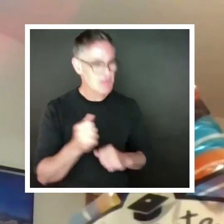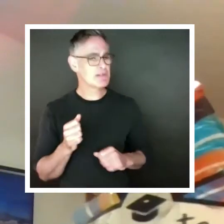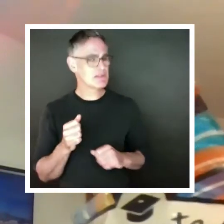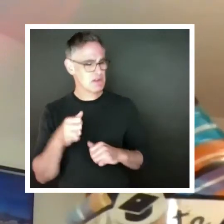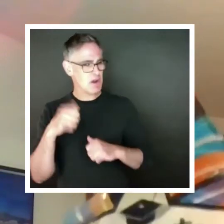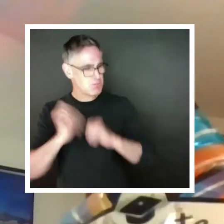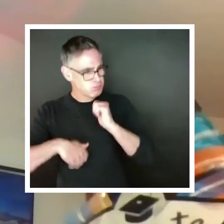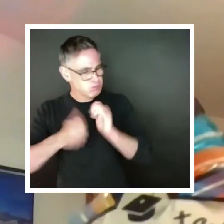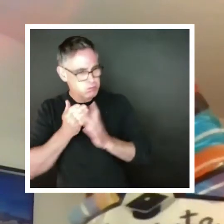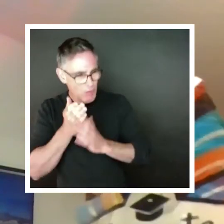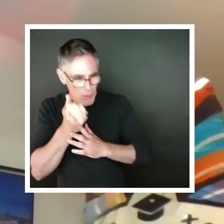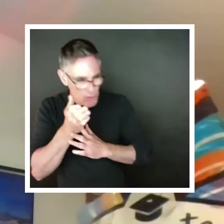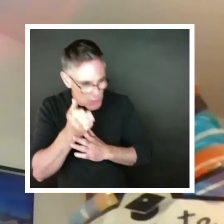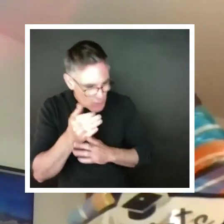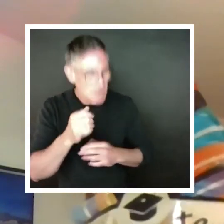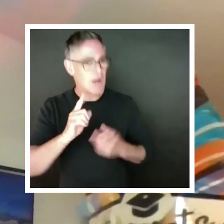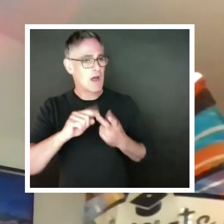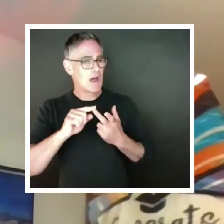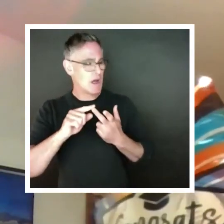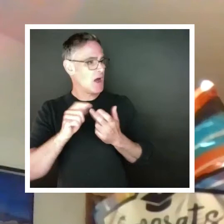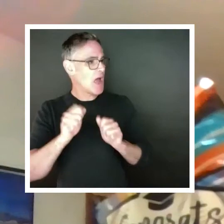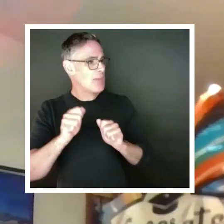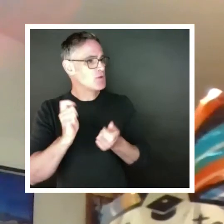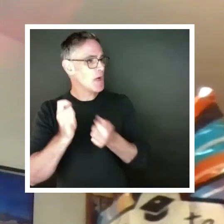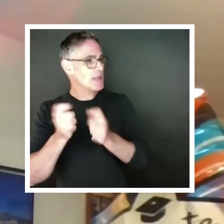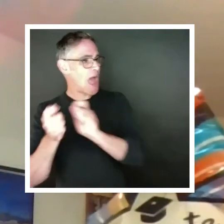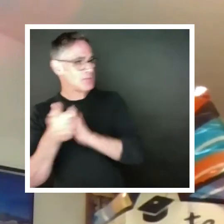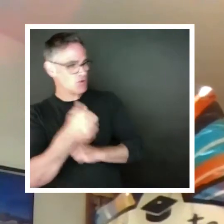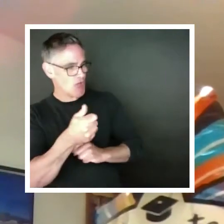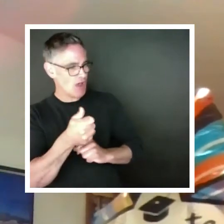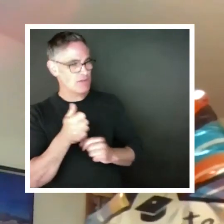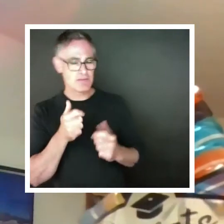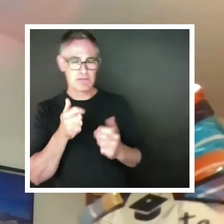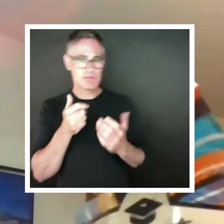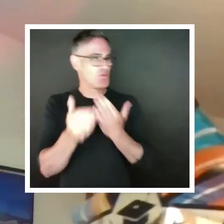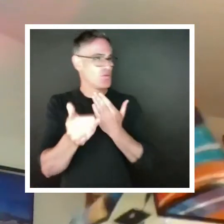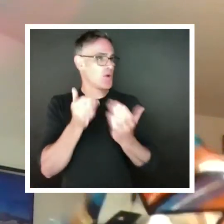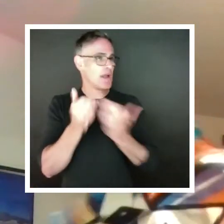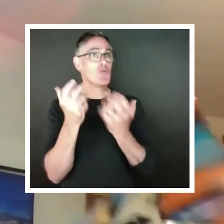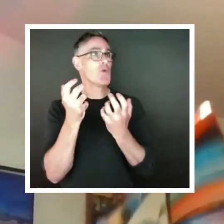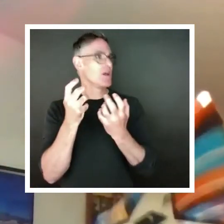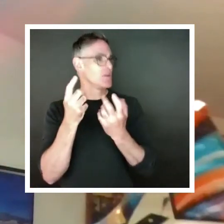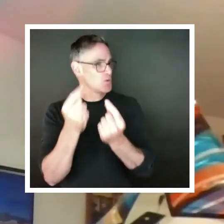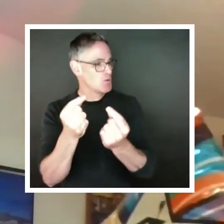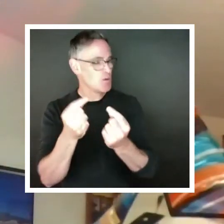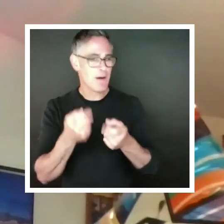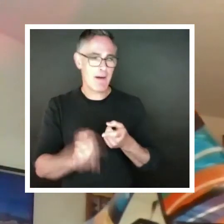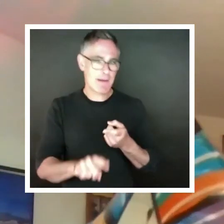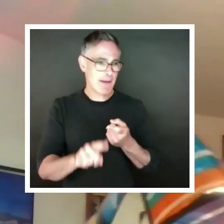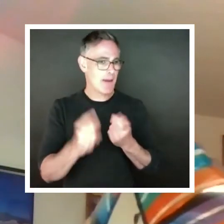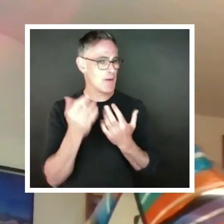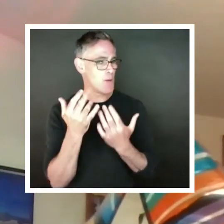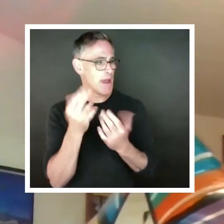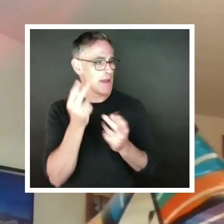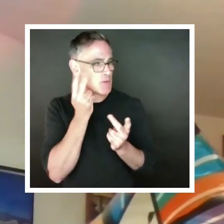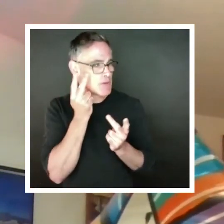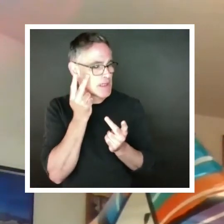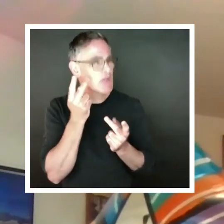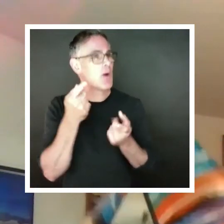the adaptability to do whatever you set your mind to. I cannot wait to see what you're going to accomplish.